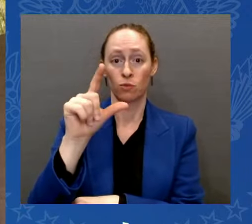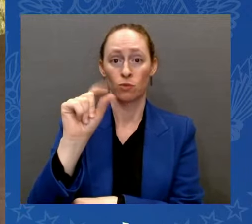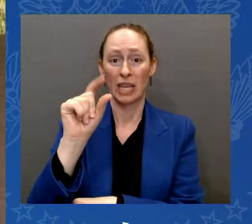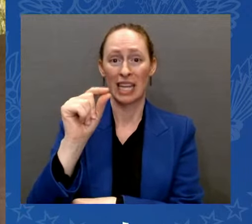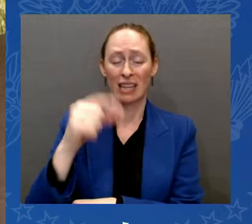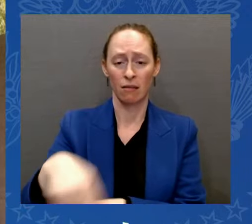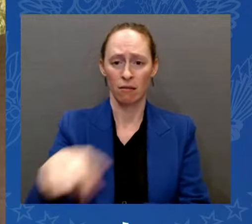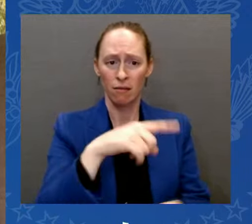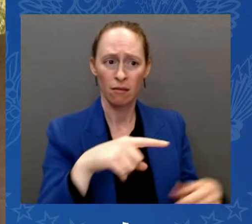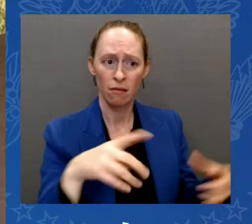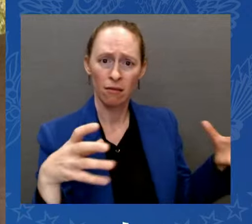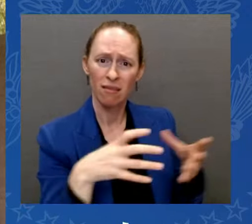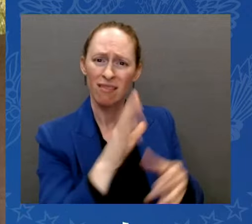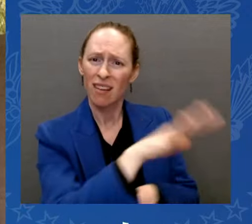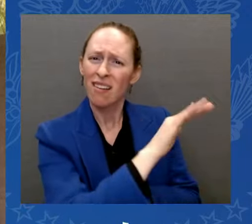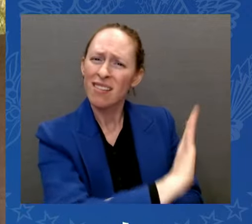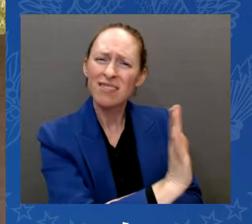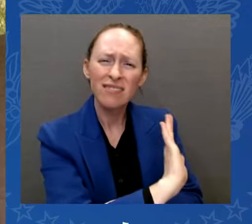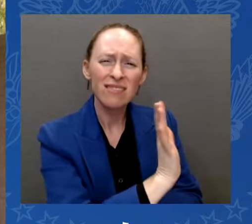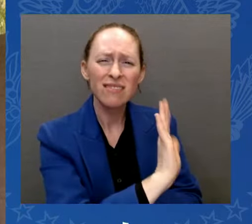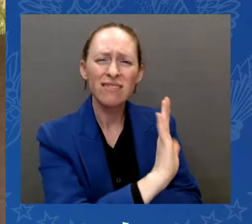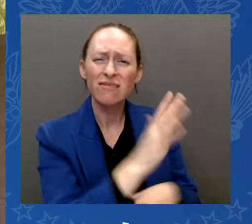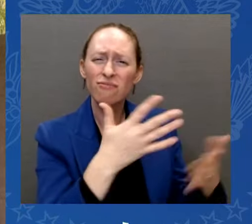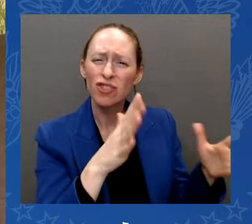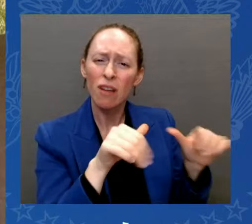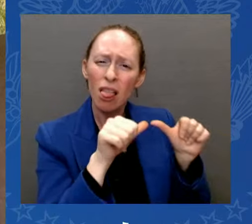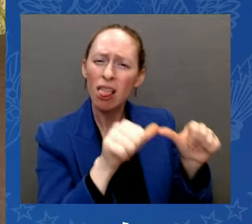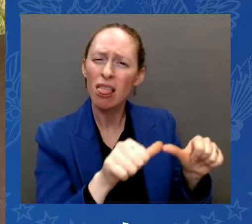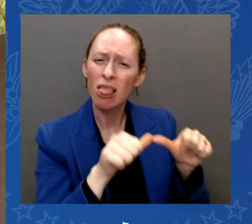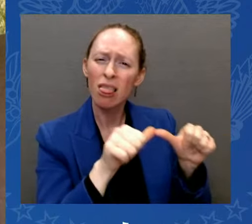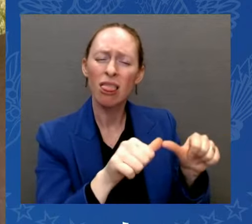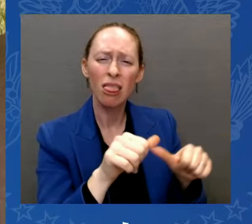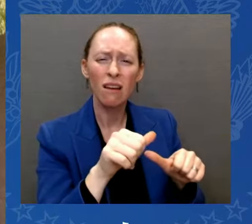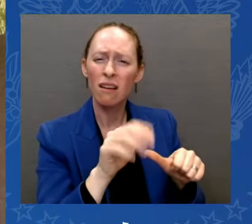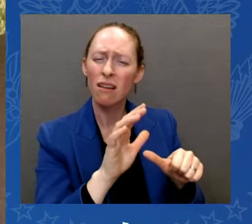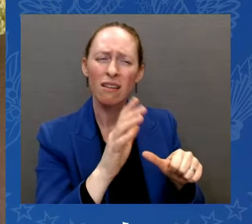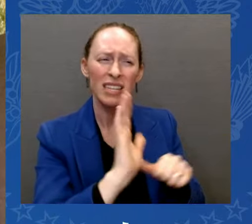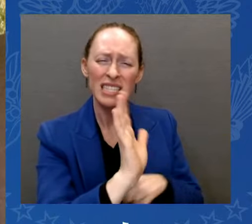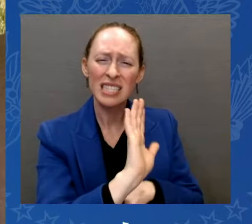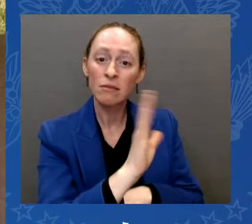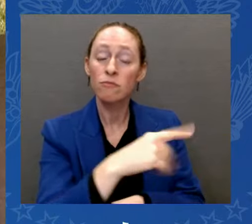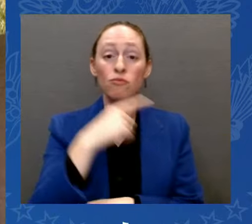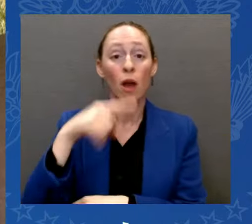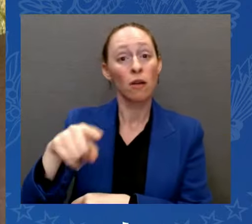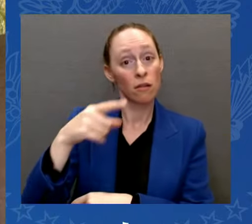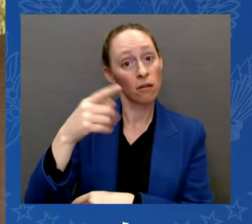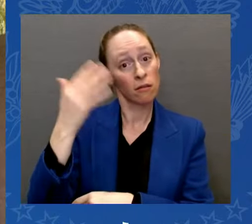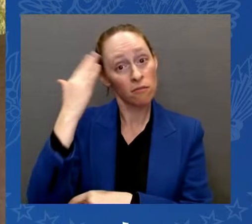has chosen to escalate in Ukraine, while we're meeting. I mean, there were scores and scores of attack --